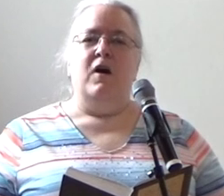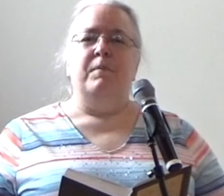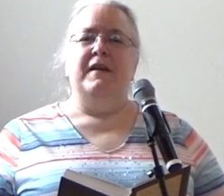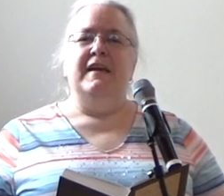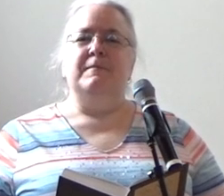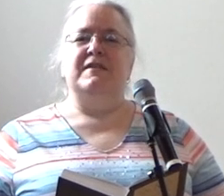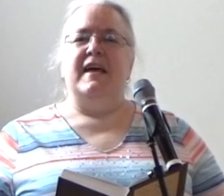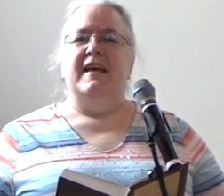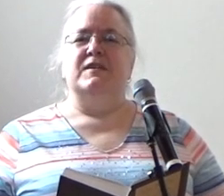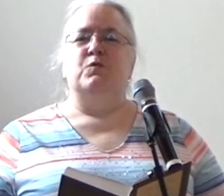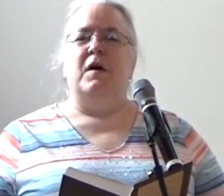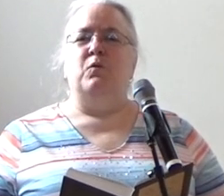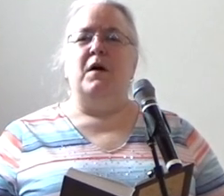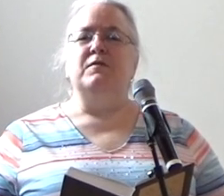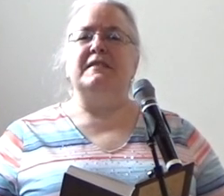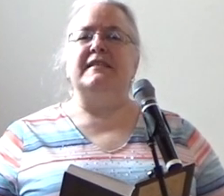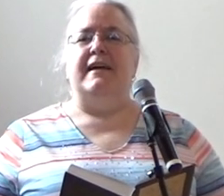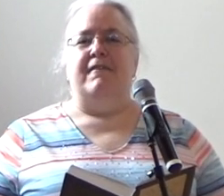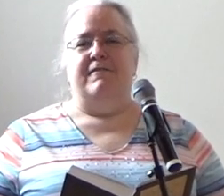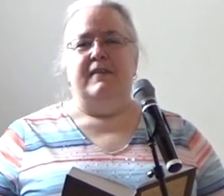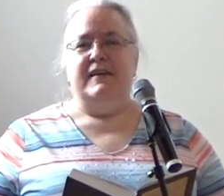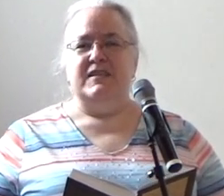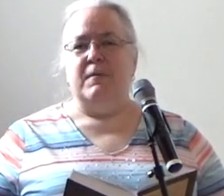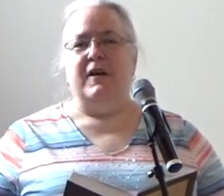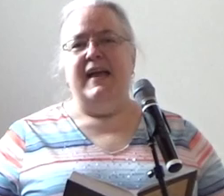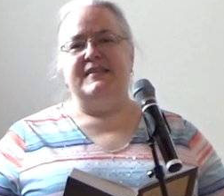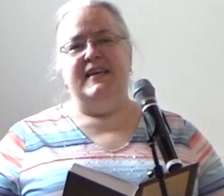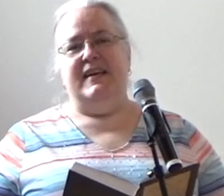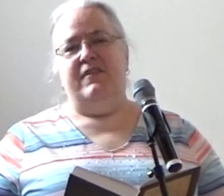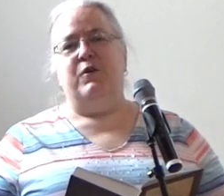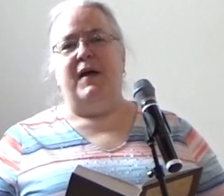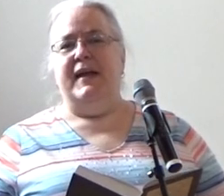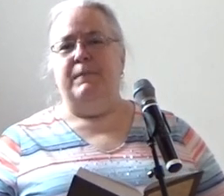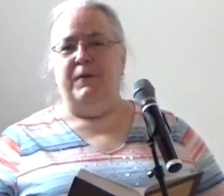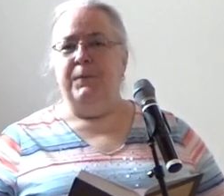Our opening hymn today is what wondrous love it's number 18 in the grey hymnal